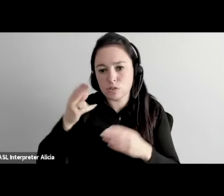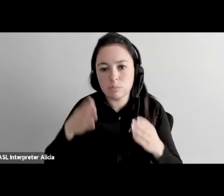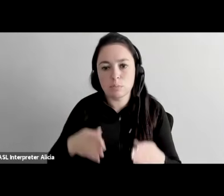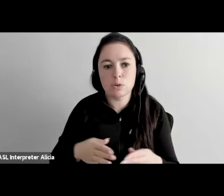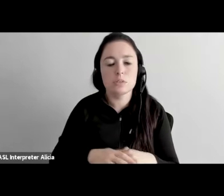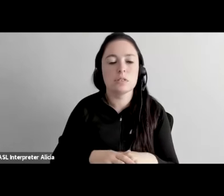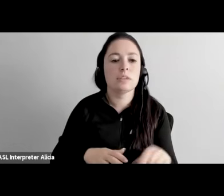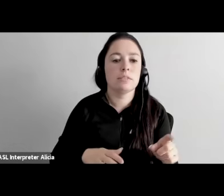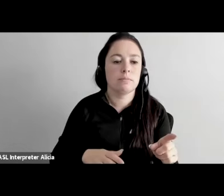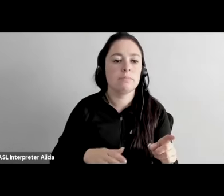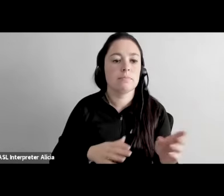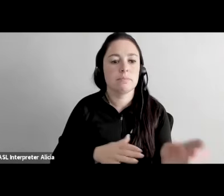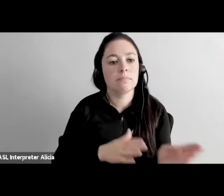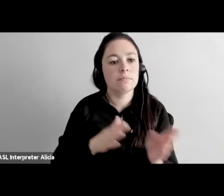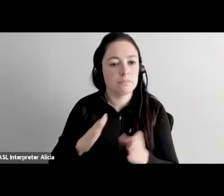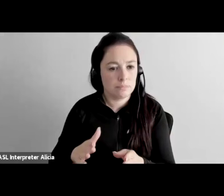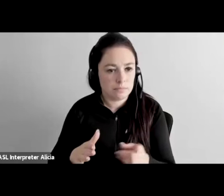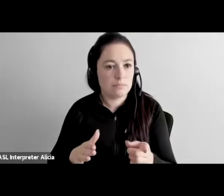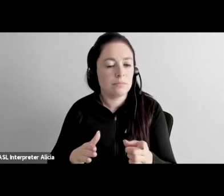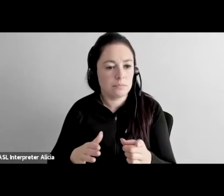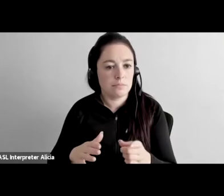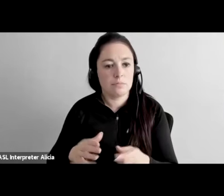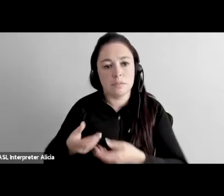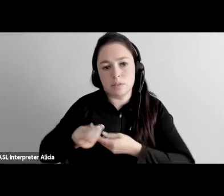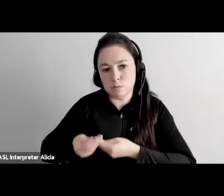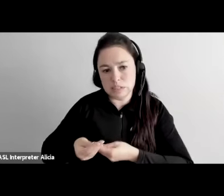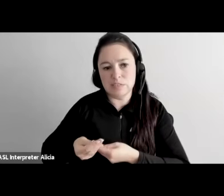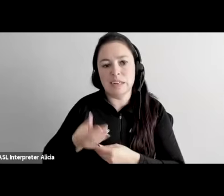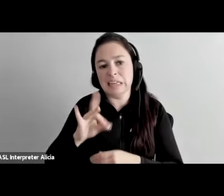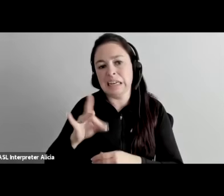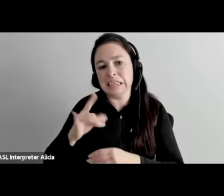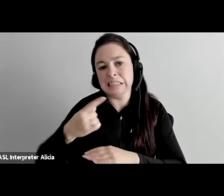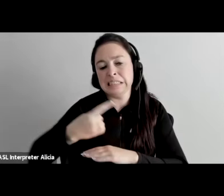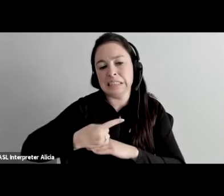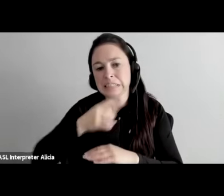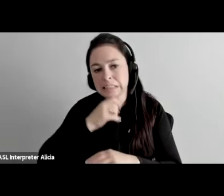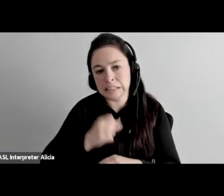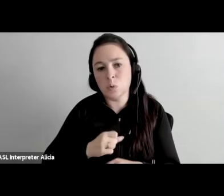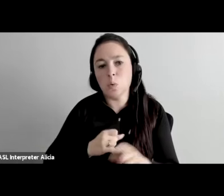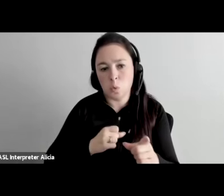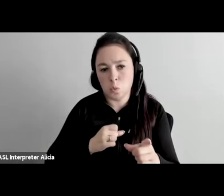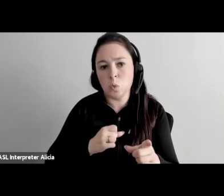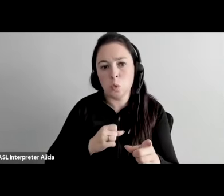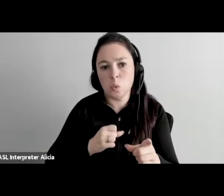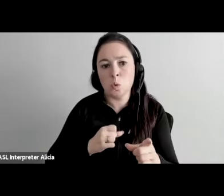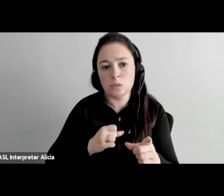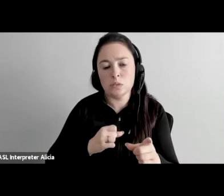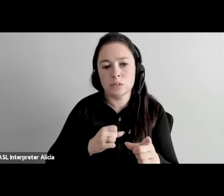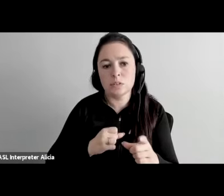right back in the hospital when he was 18 days old. But I'm going to explain a little bit about our inpatient experience.